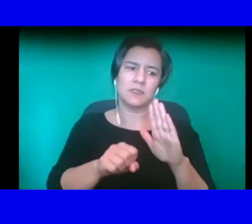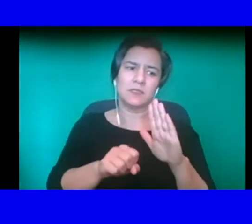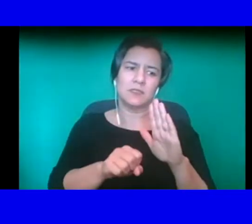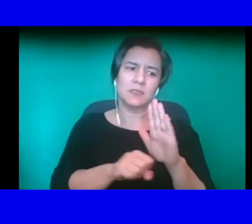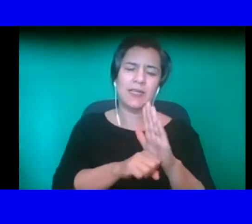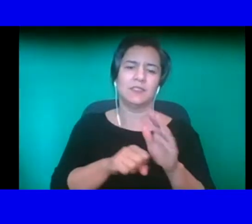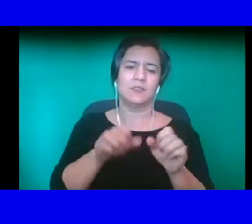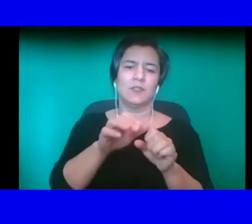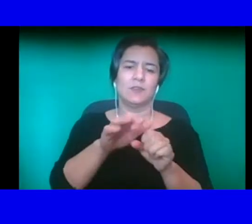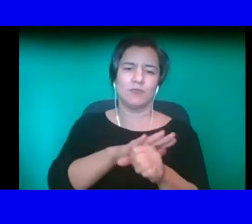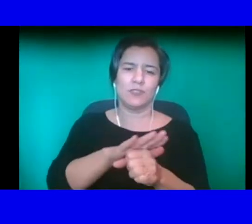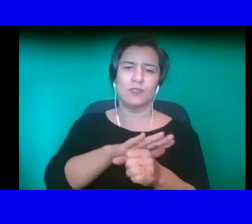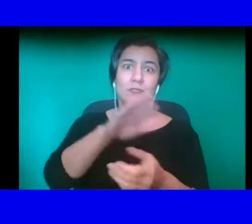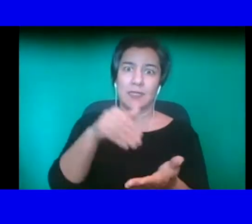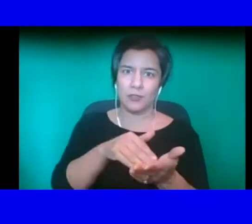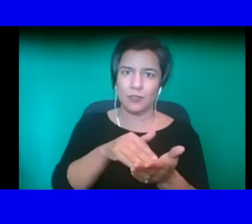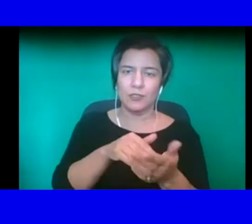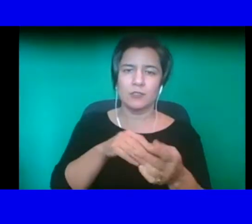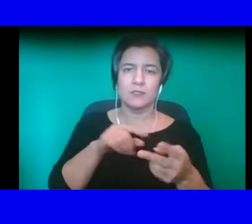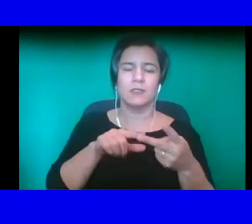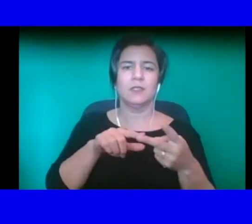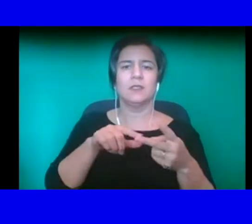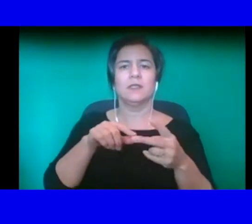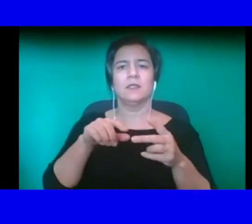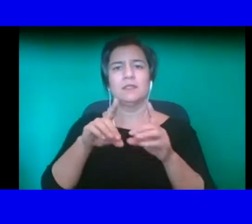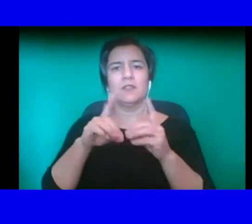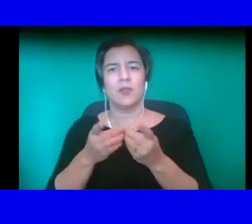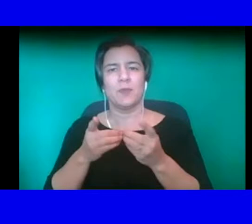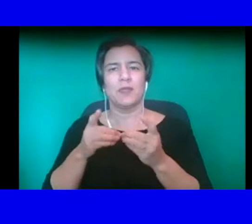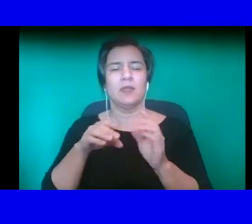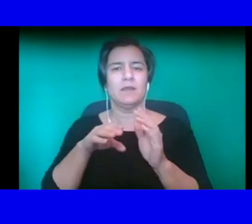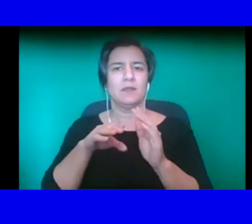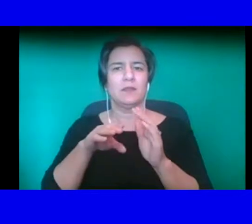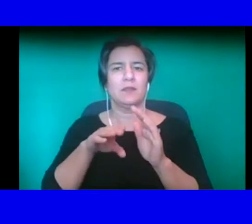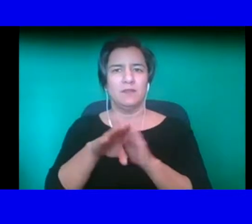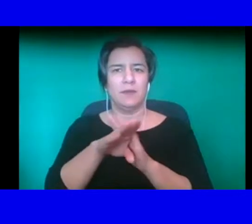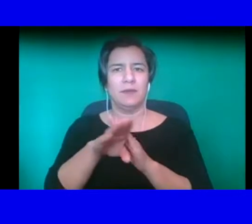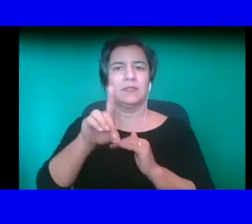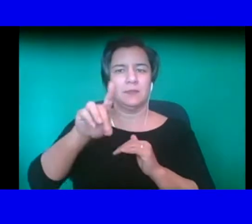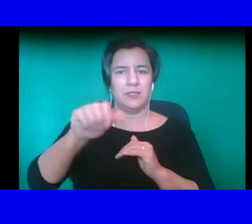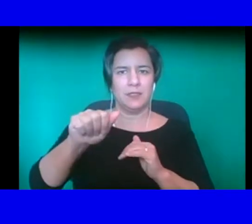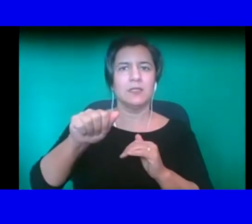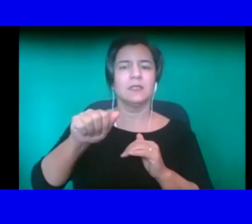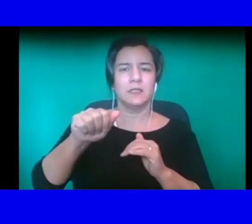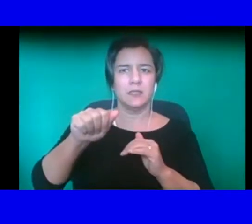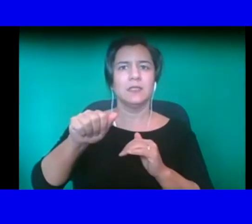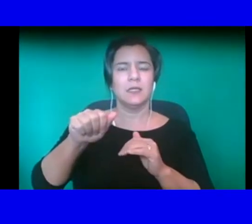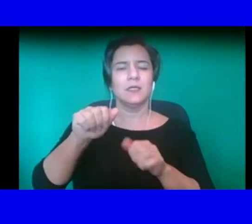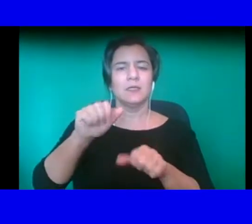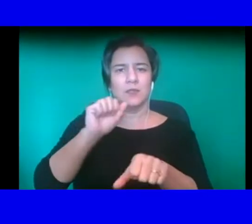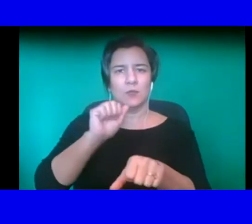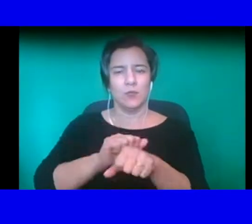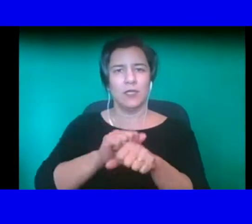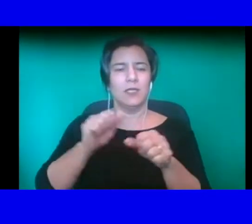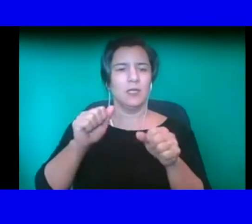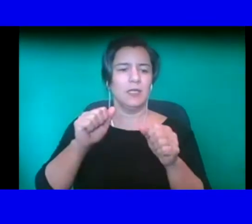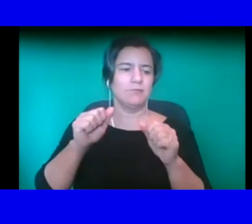and the Department of Developmental Disability have been working on getting a template,